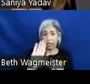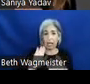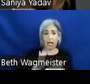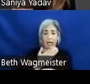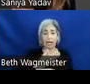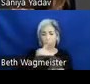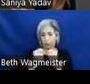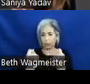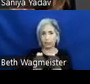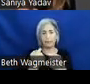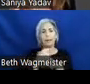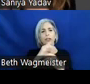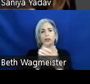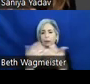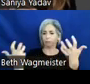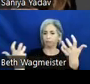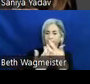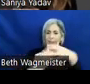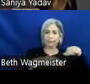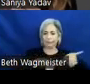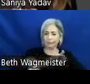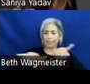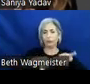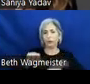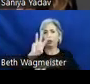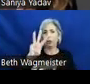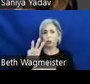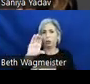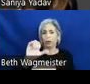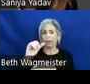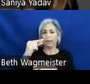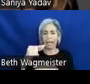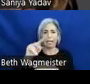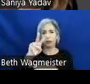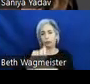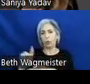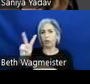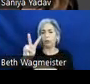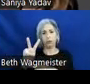the WCAG 2.1 AA providing feedback on usability, accessibility, when the feedback is provided,